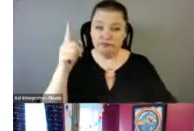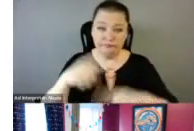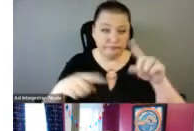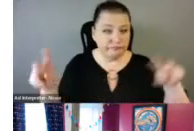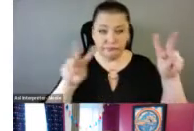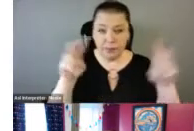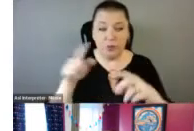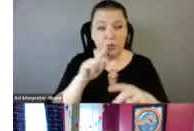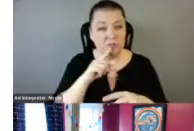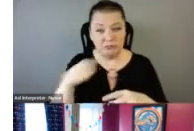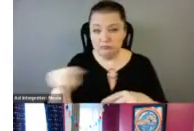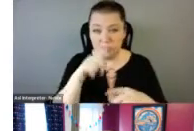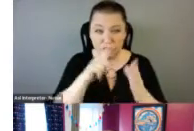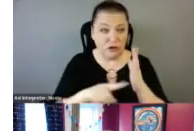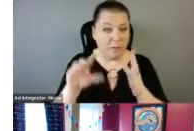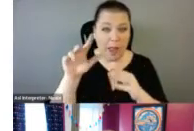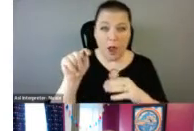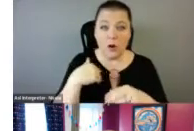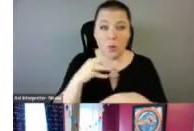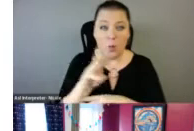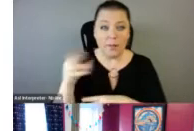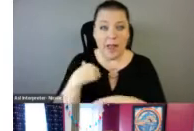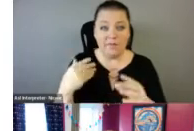more than welcome to check them out on our website. Next slide